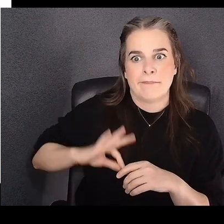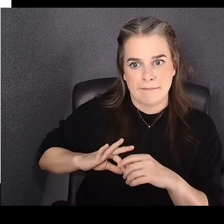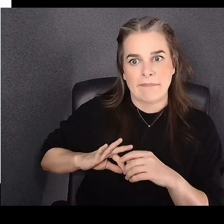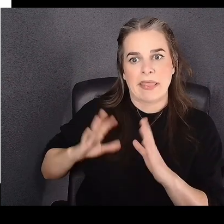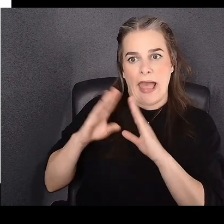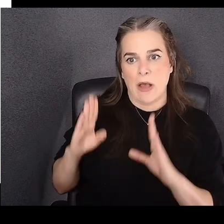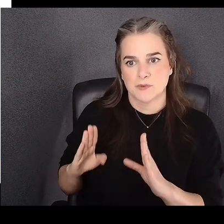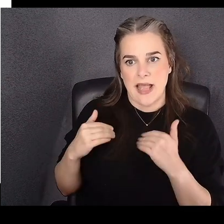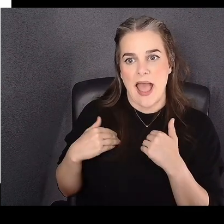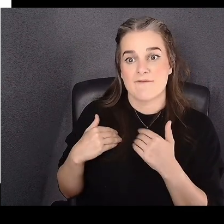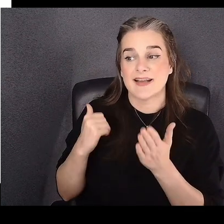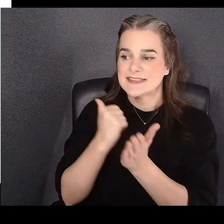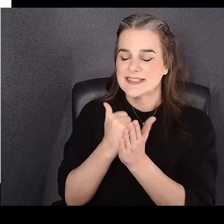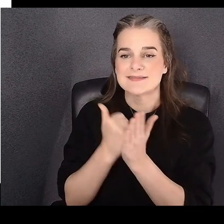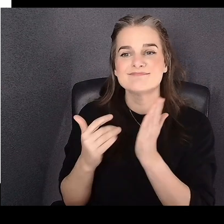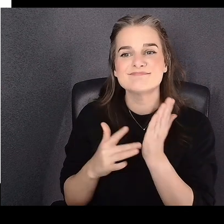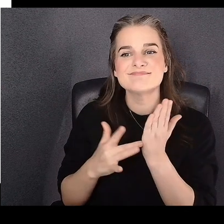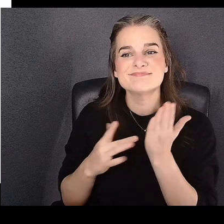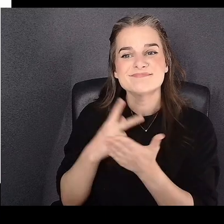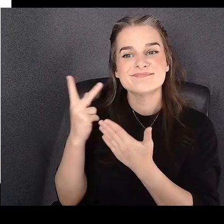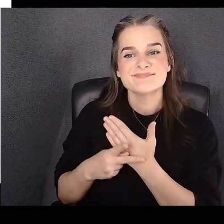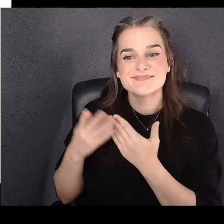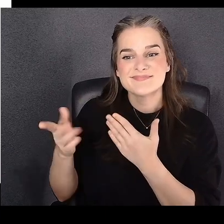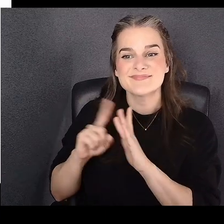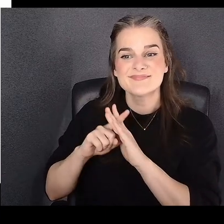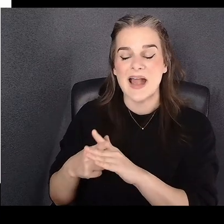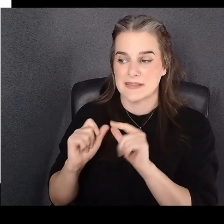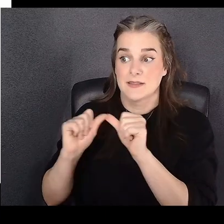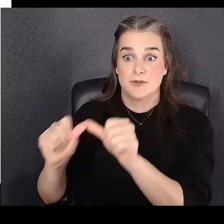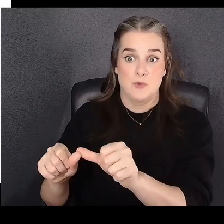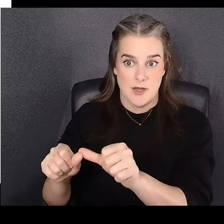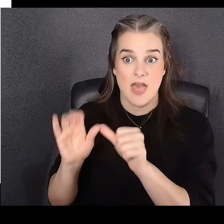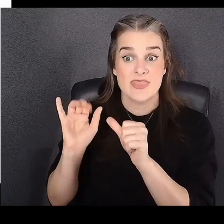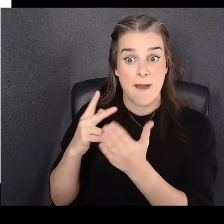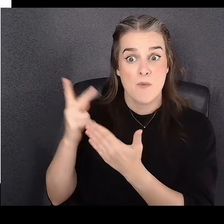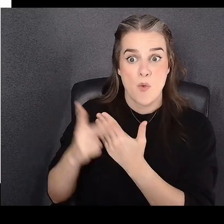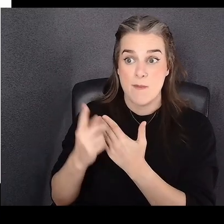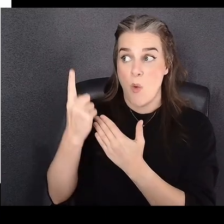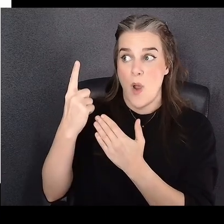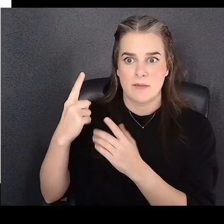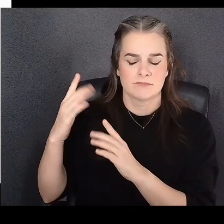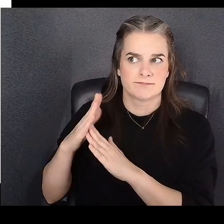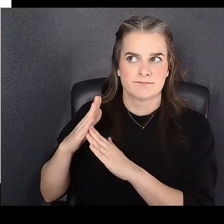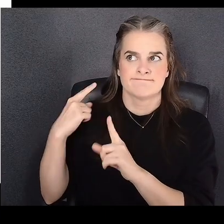in there and is continuing. And one of the things we did really good with that program and that helped support all the other programs